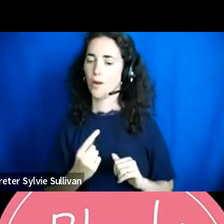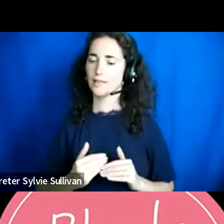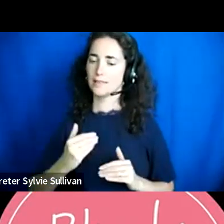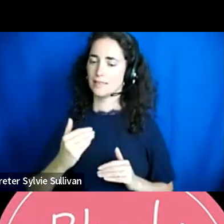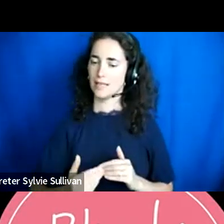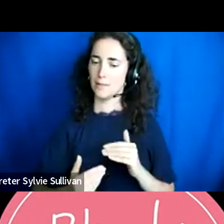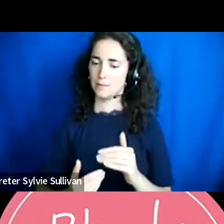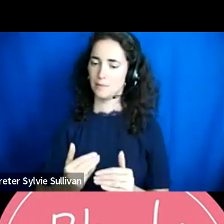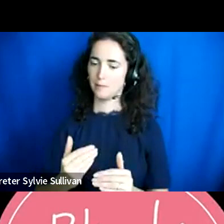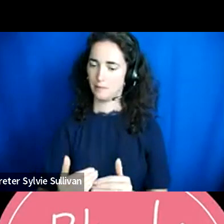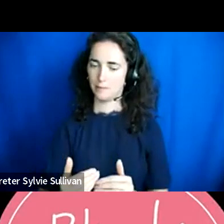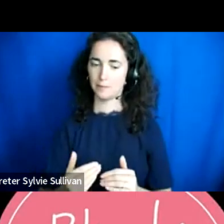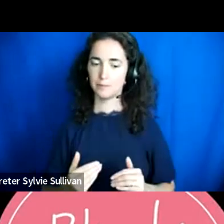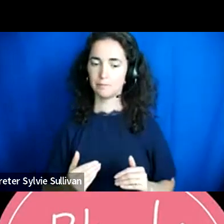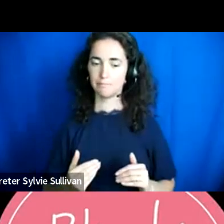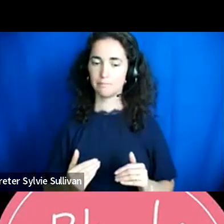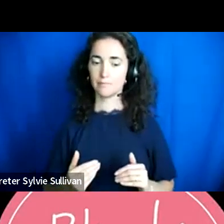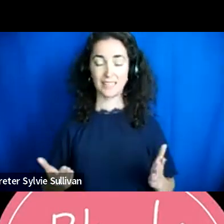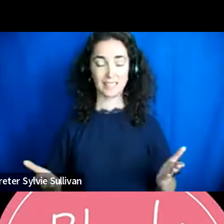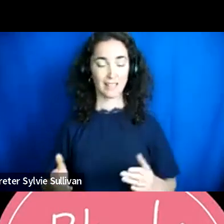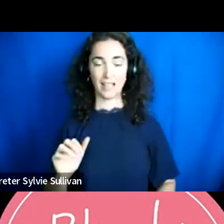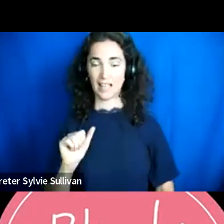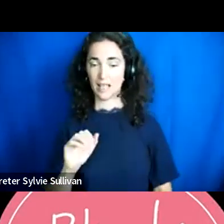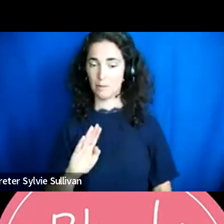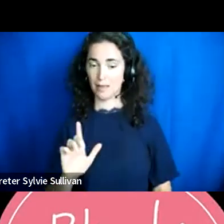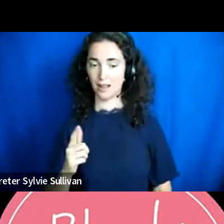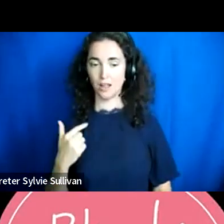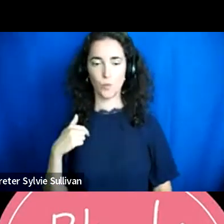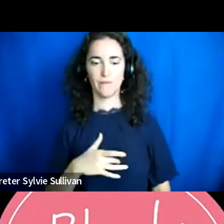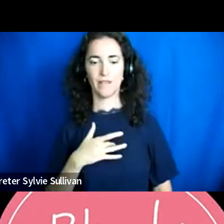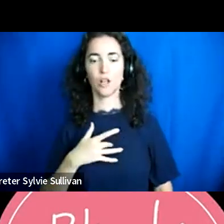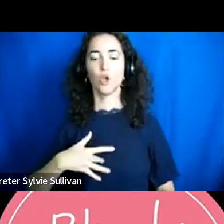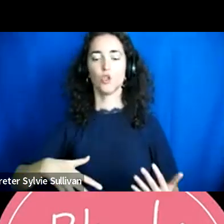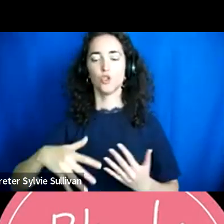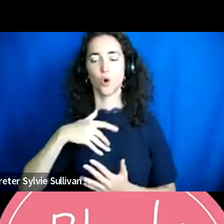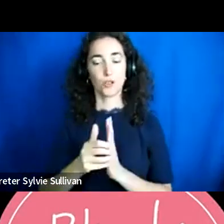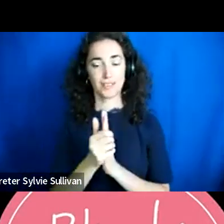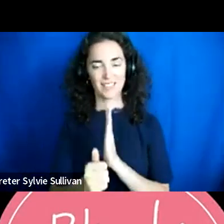And here it affiliated blind. We feel that the social skills are a huge part of that.